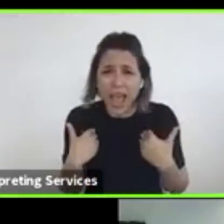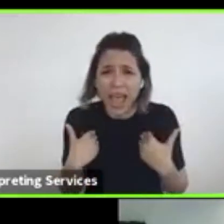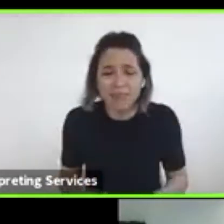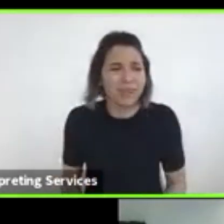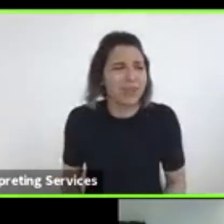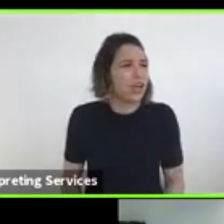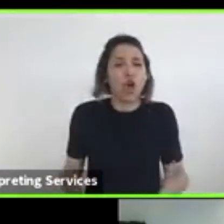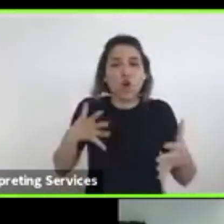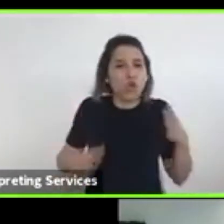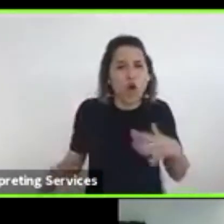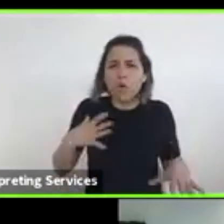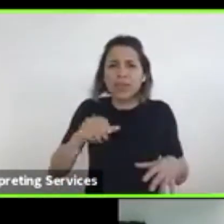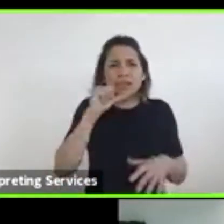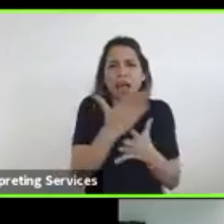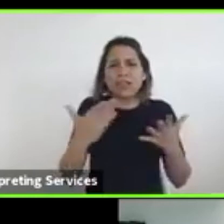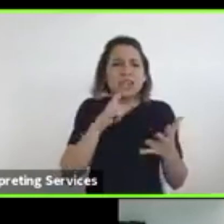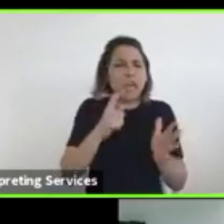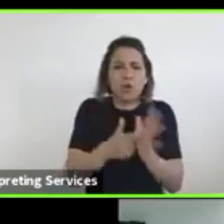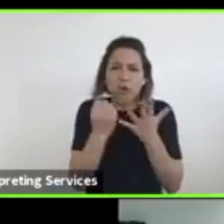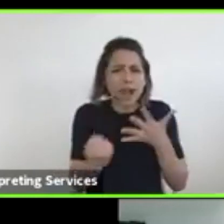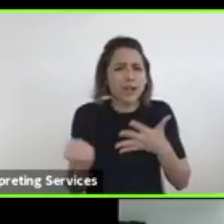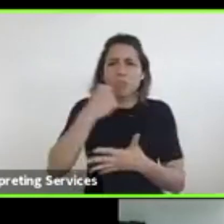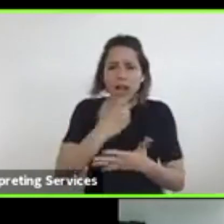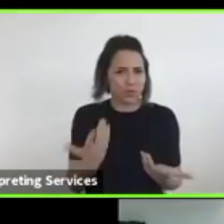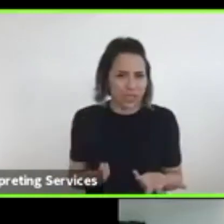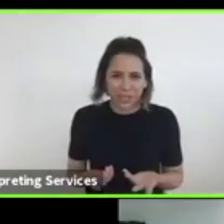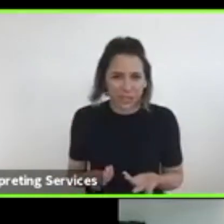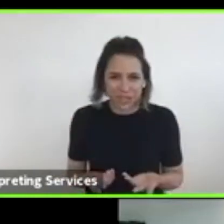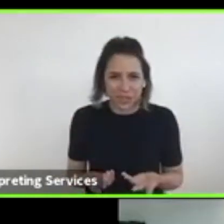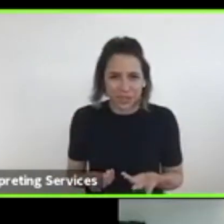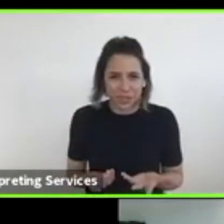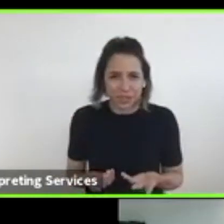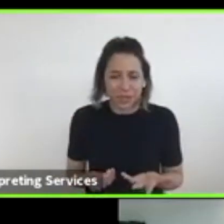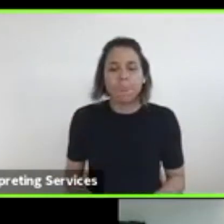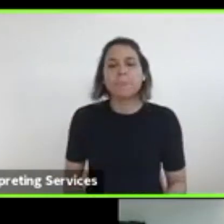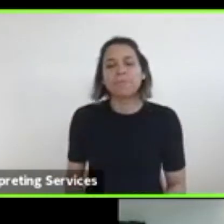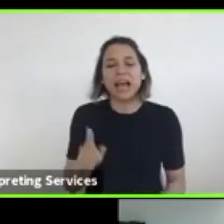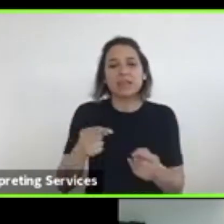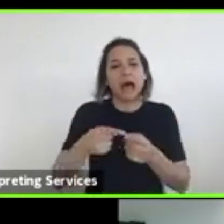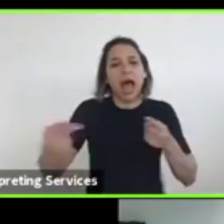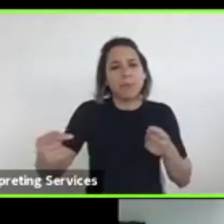WHERE CLOTHING IS IS NOT A THING THAT REQUIRES PRIORITIZATION. ALEJANDRA DUQUE CIFUENTES: THE OTHER THING, THAT HAS BECOME, REALLY